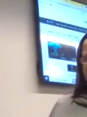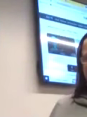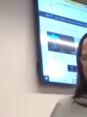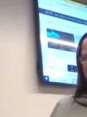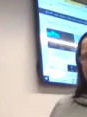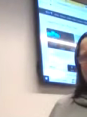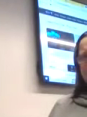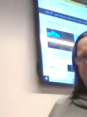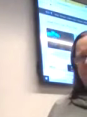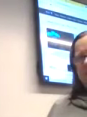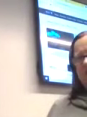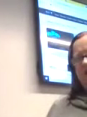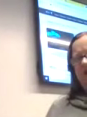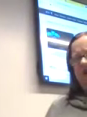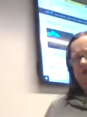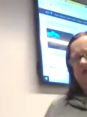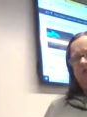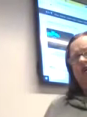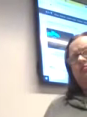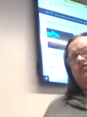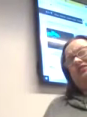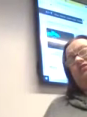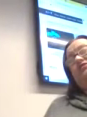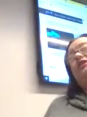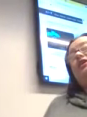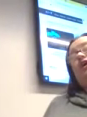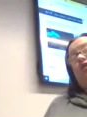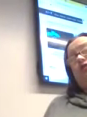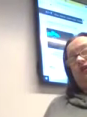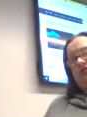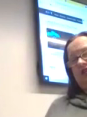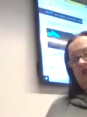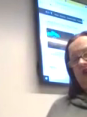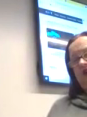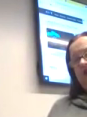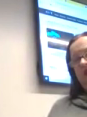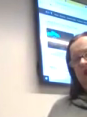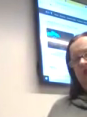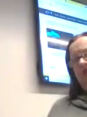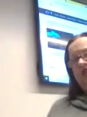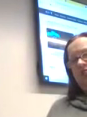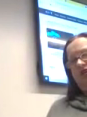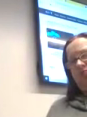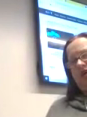It much more up to date.